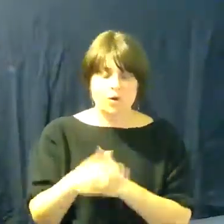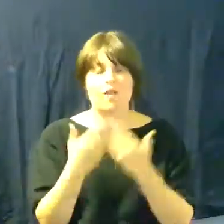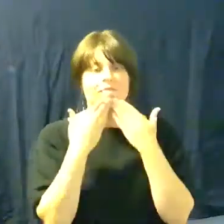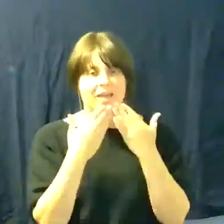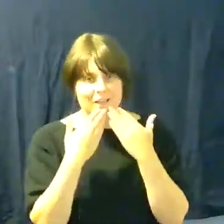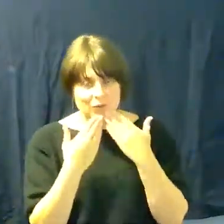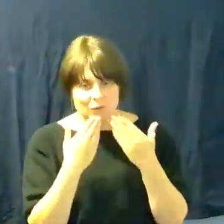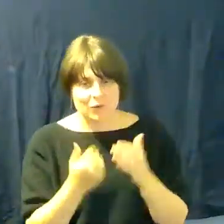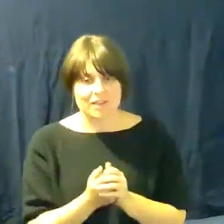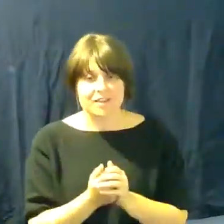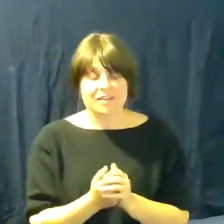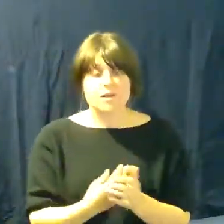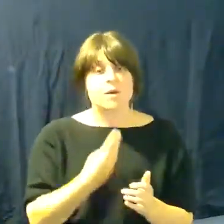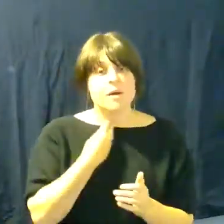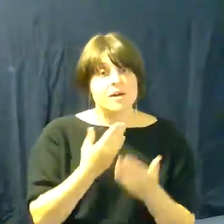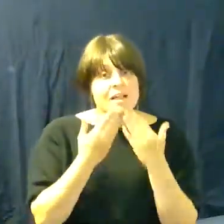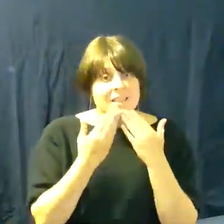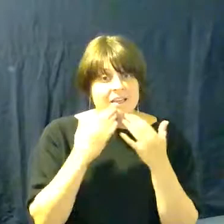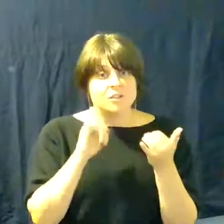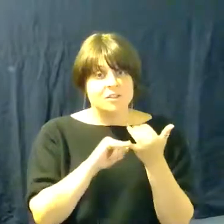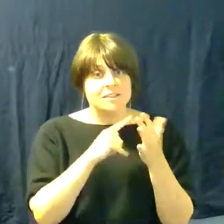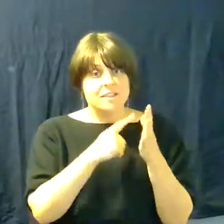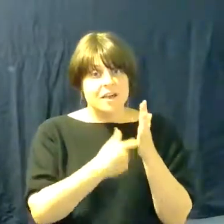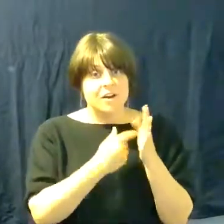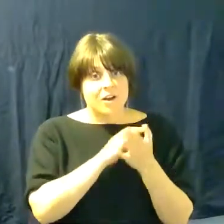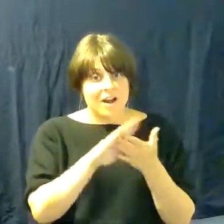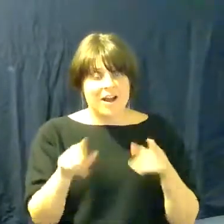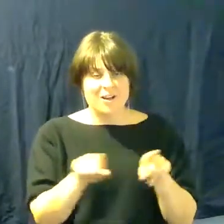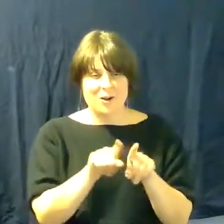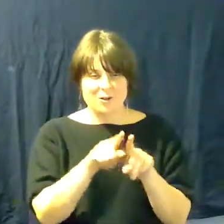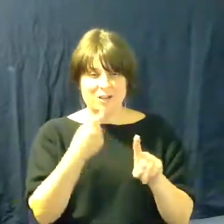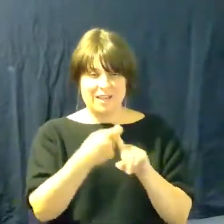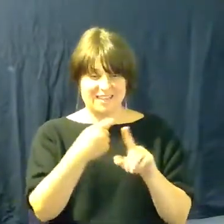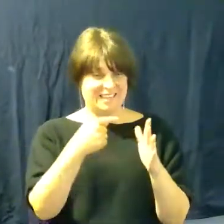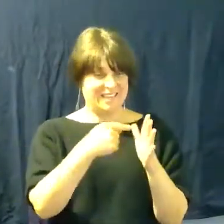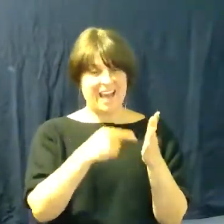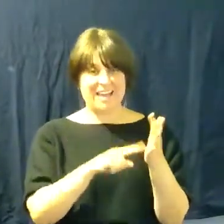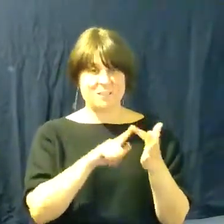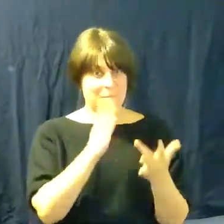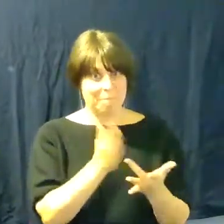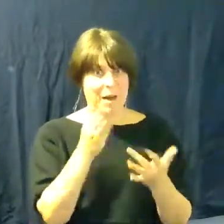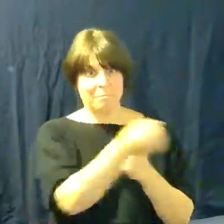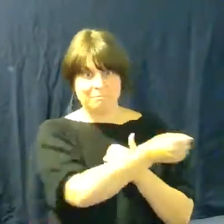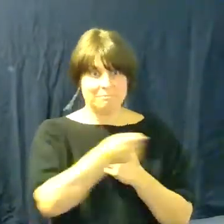more questions or comments. Yes, no more questions